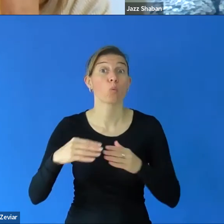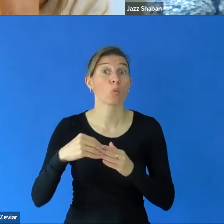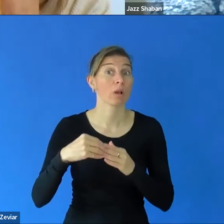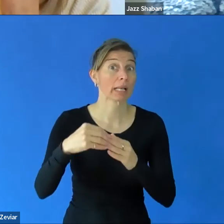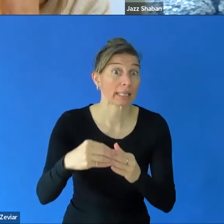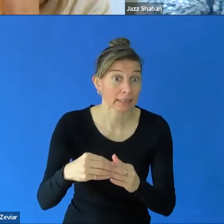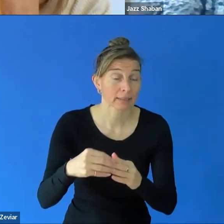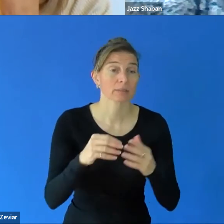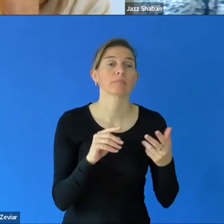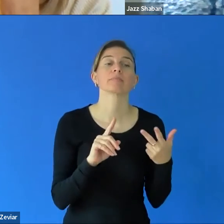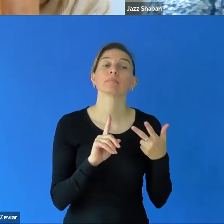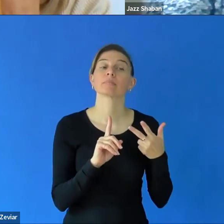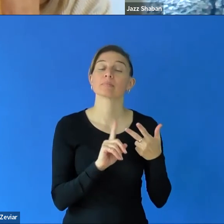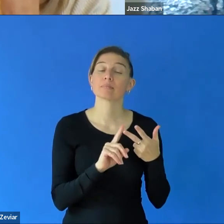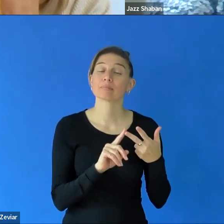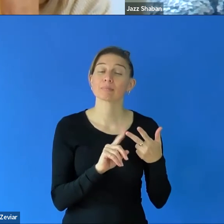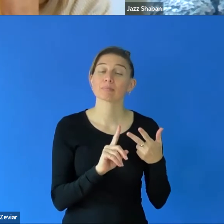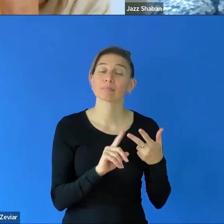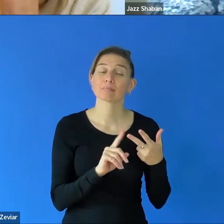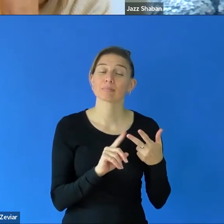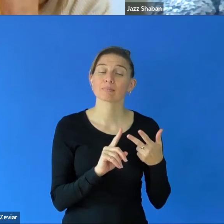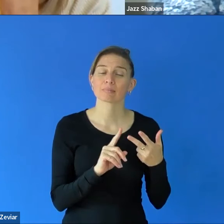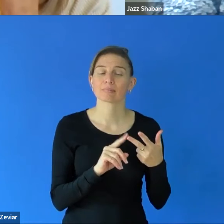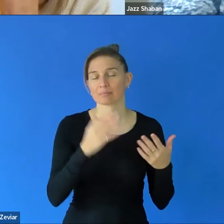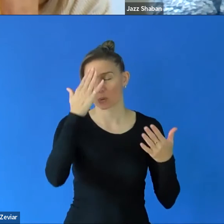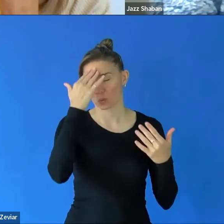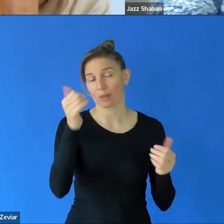And the third one, given the programme was set